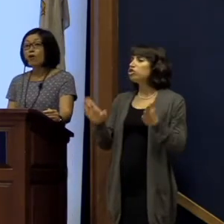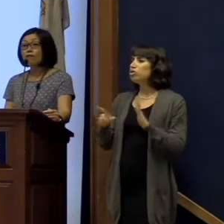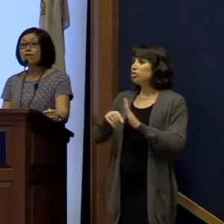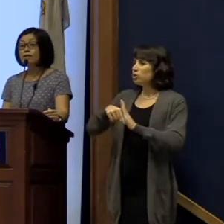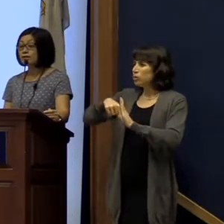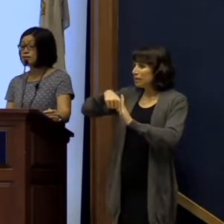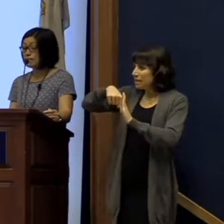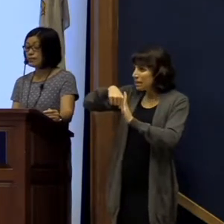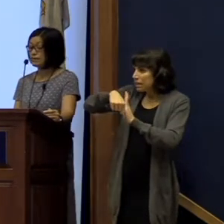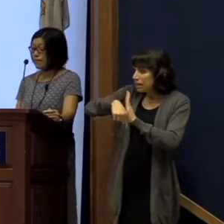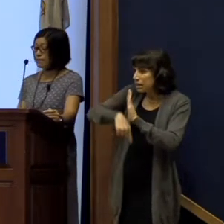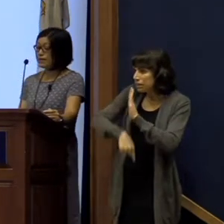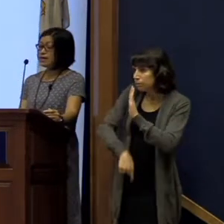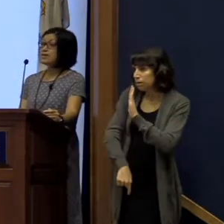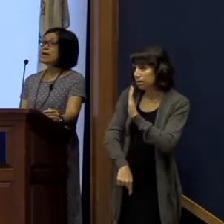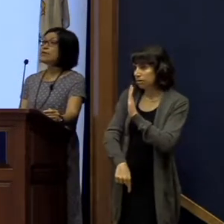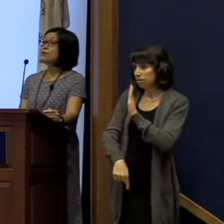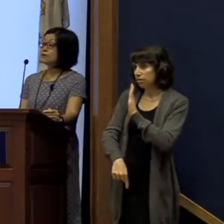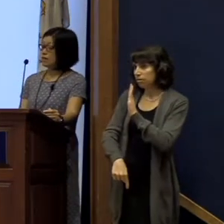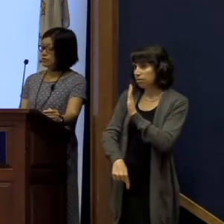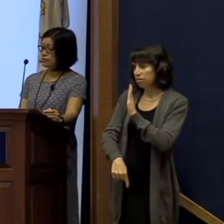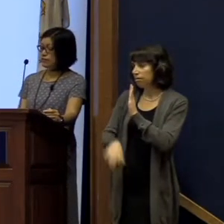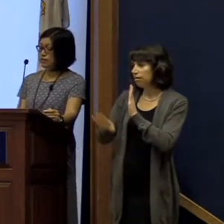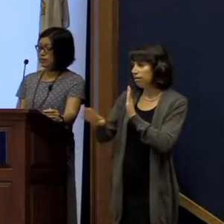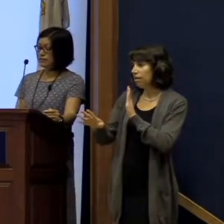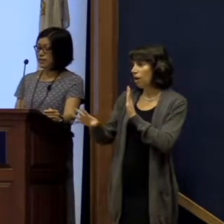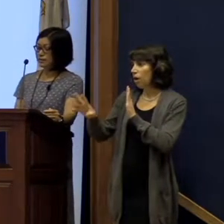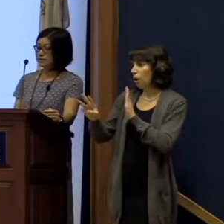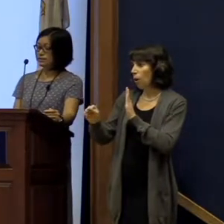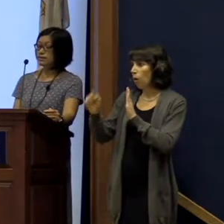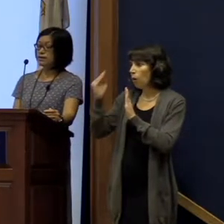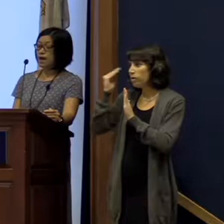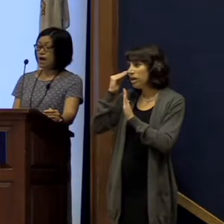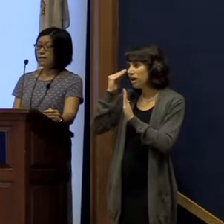not separate from their own cultural knowledge and practices by